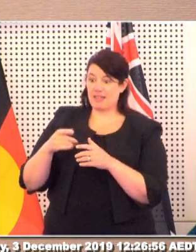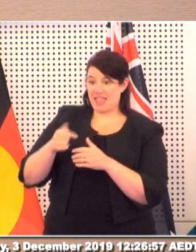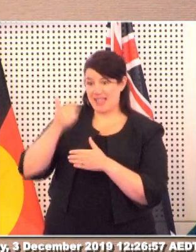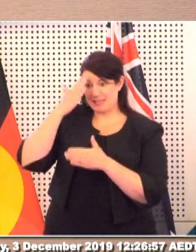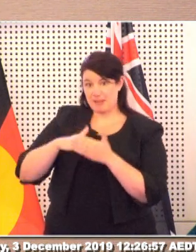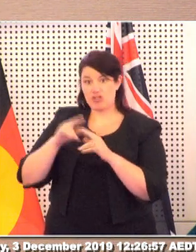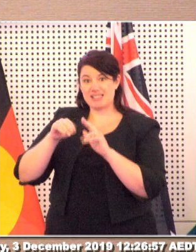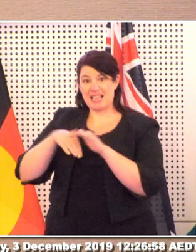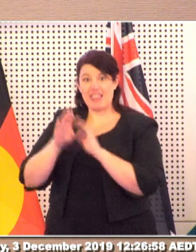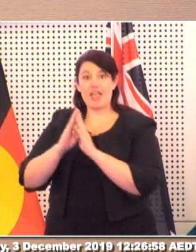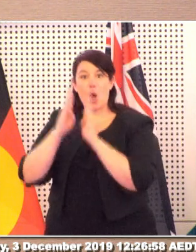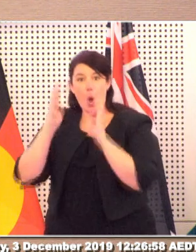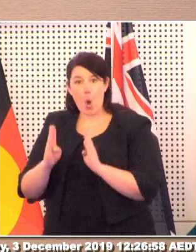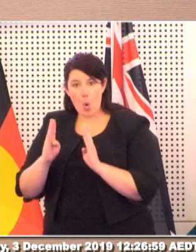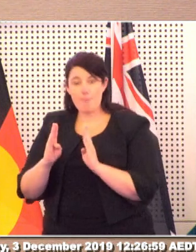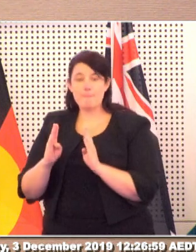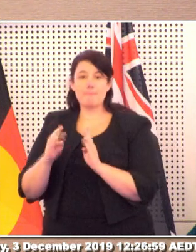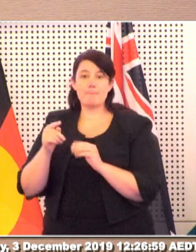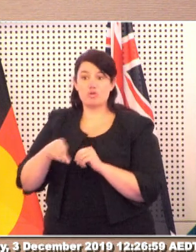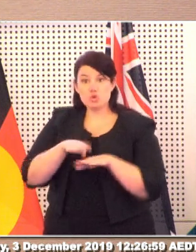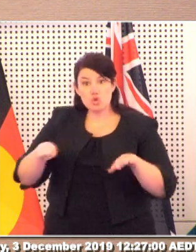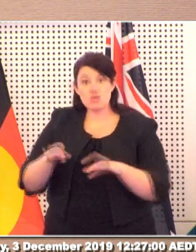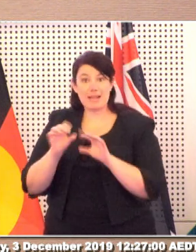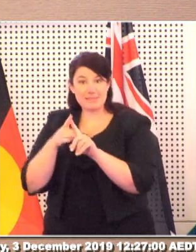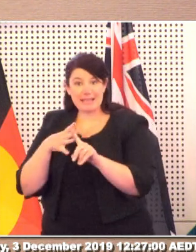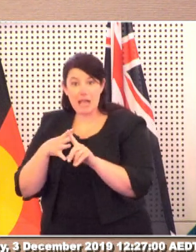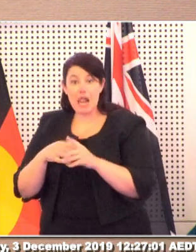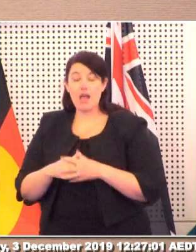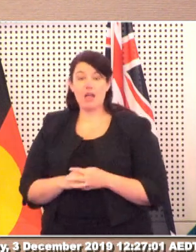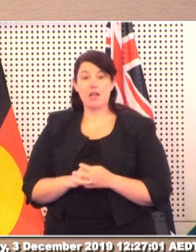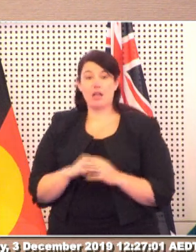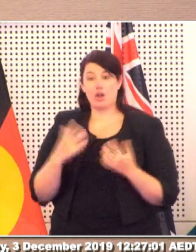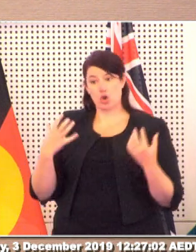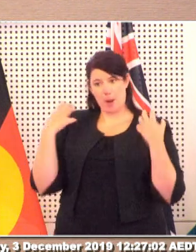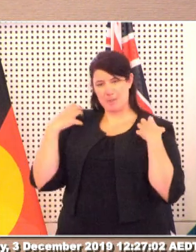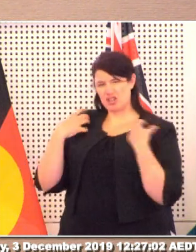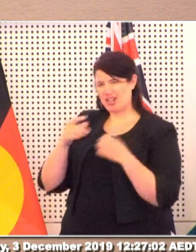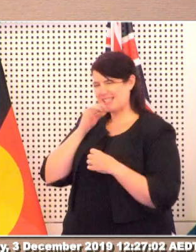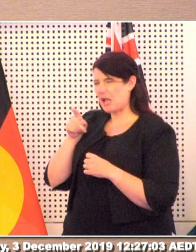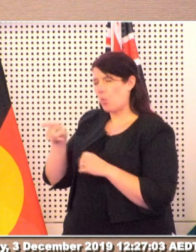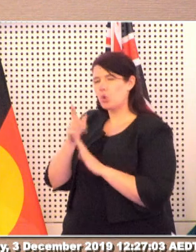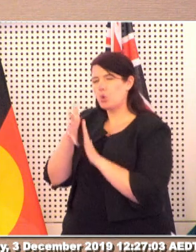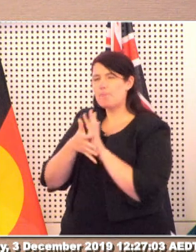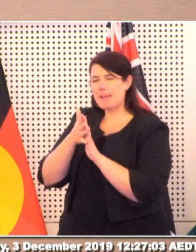But when you talk about family violence, what are you talking about? What’s the range that you’re talking about?